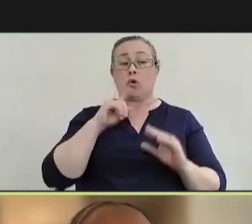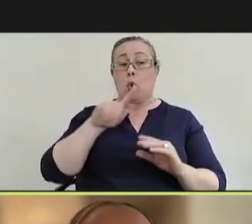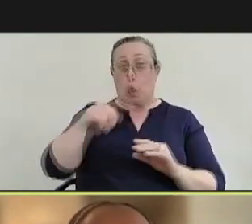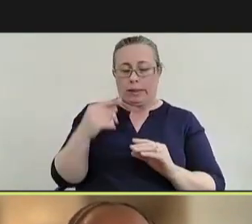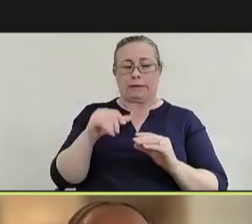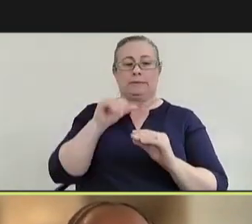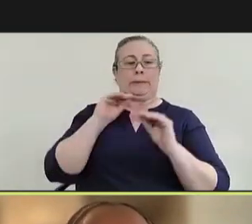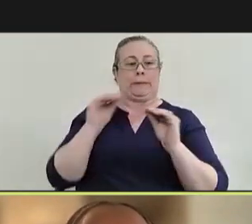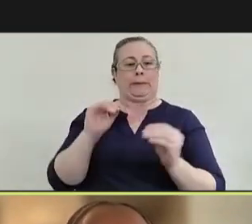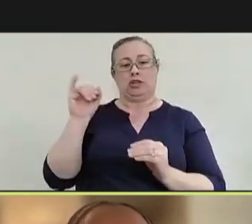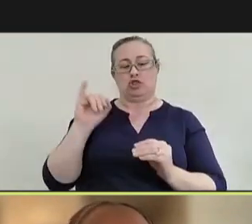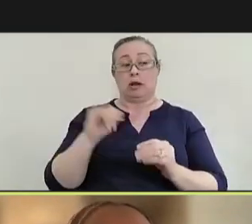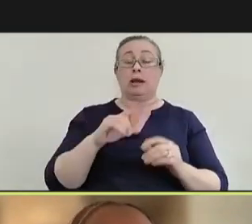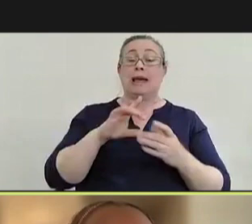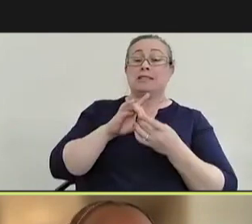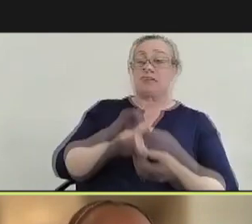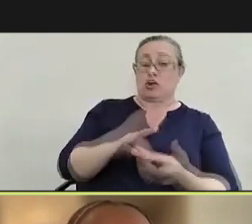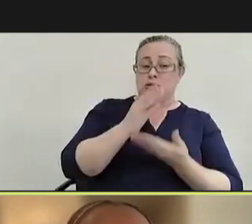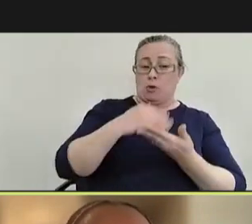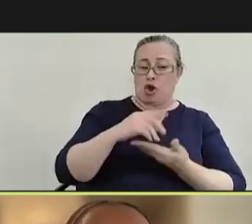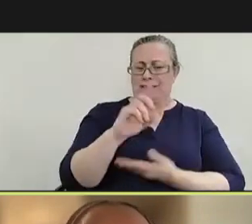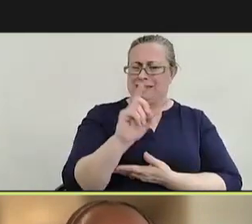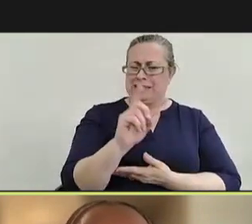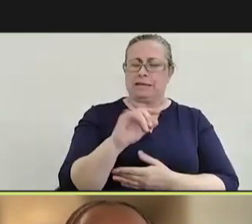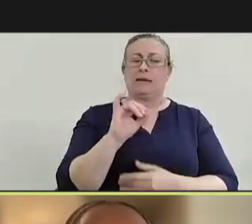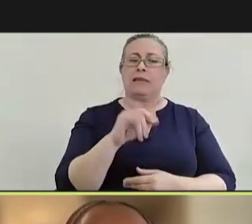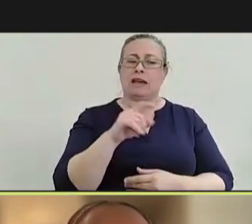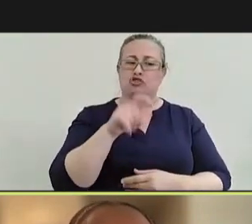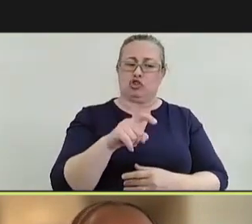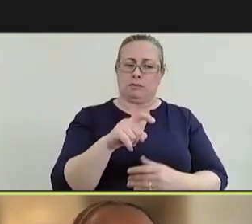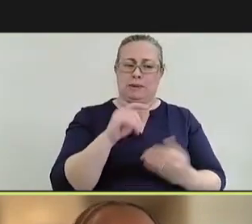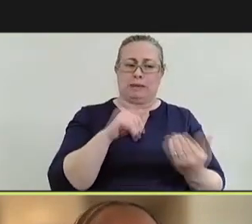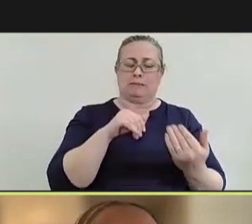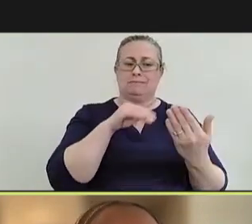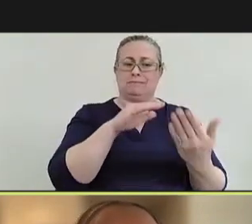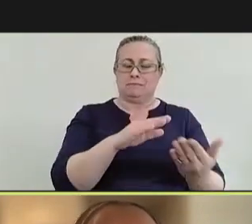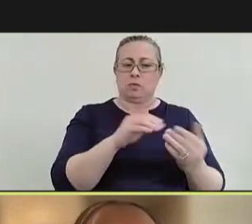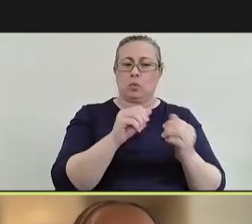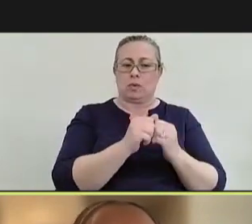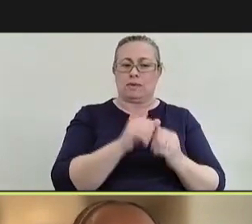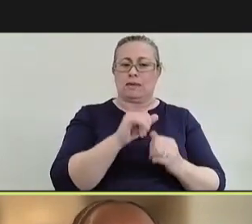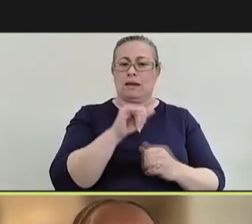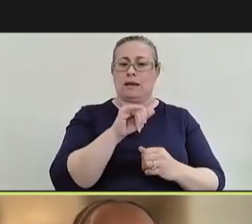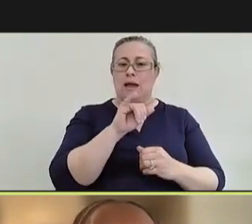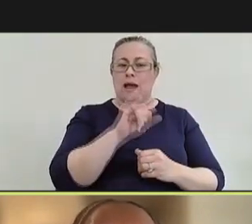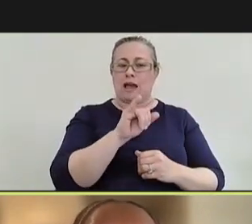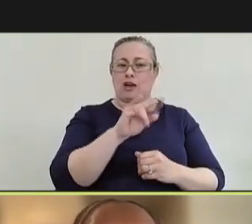the Part D coverage, that should be addressed by the IRA now. The mechanics of how that's going to